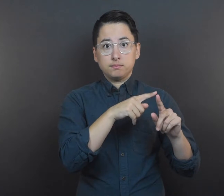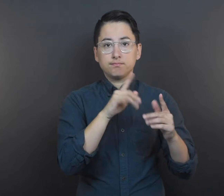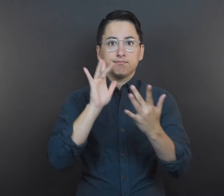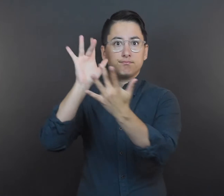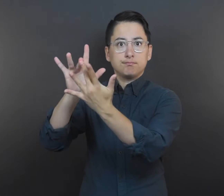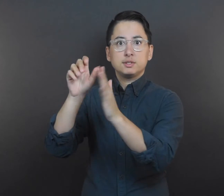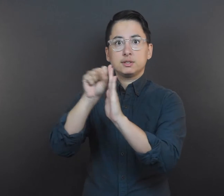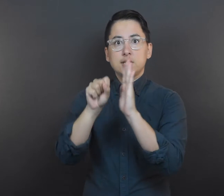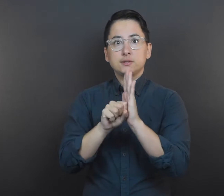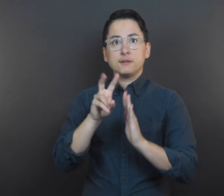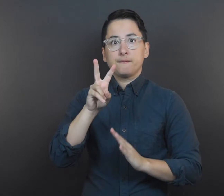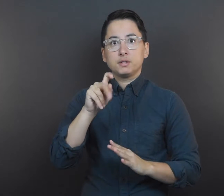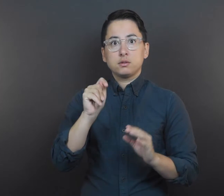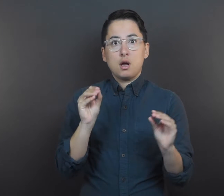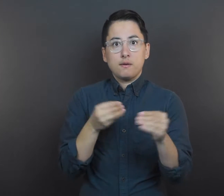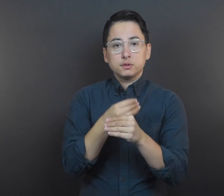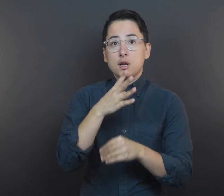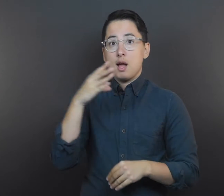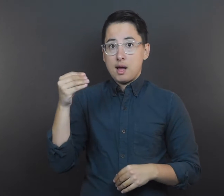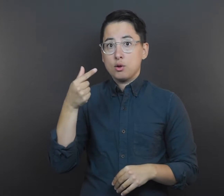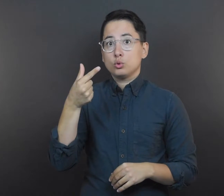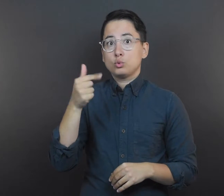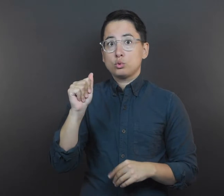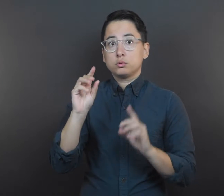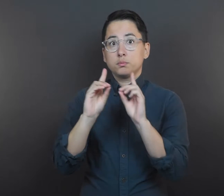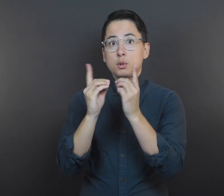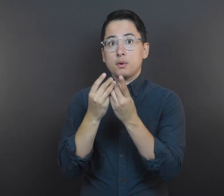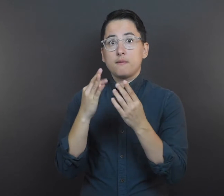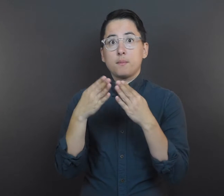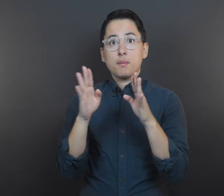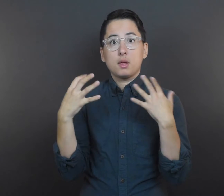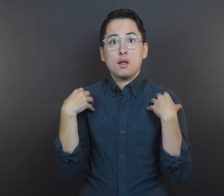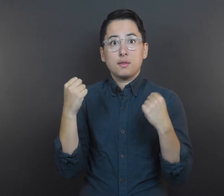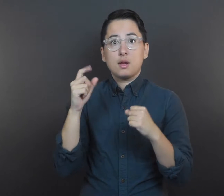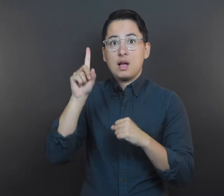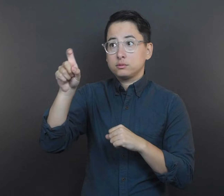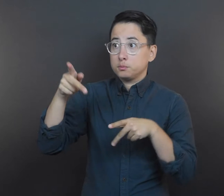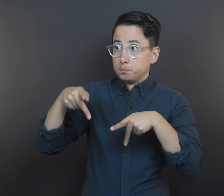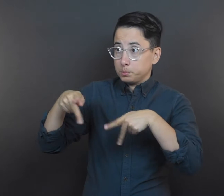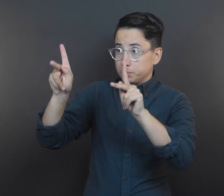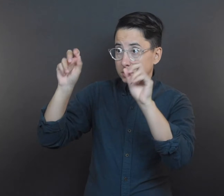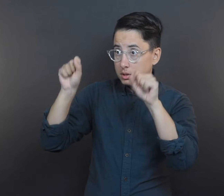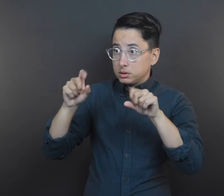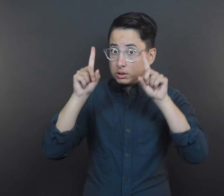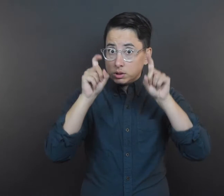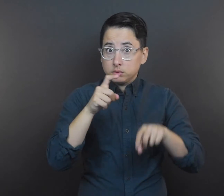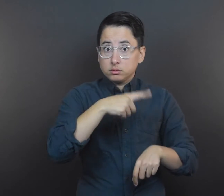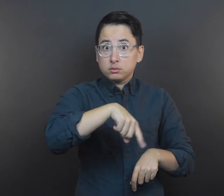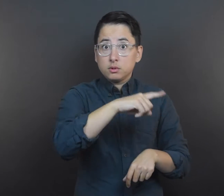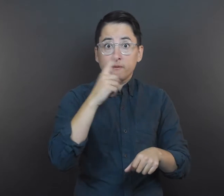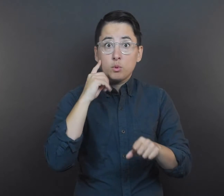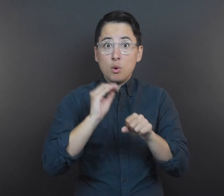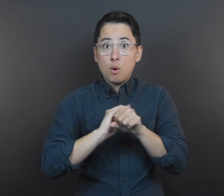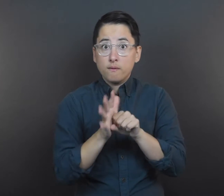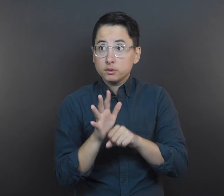the Georgia Department of Public Health to ask for permission to test the otters for SARS-CoV-2 infection.